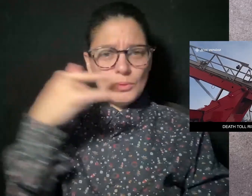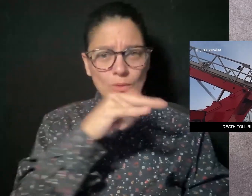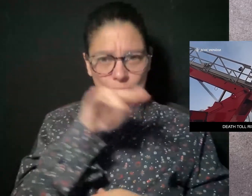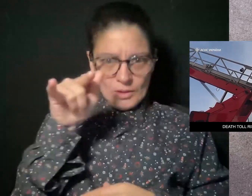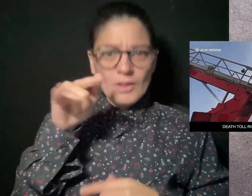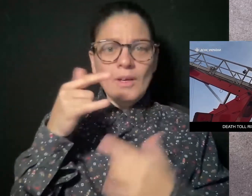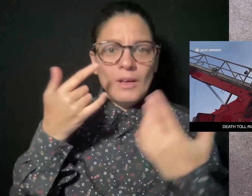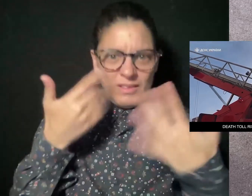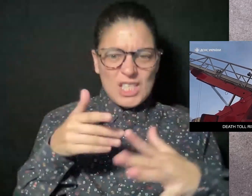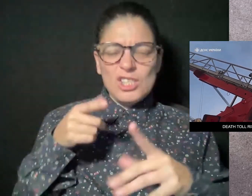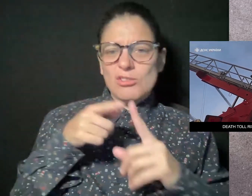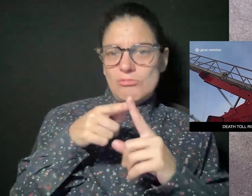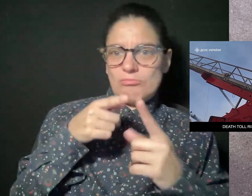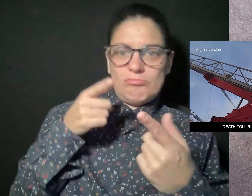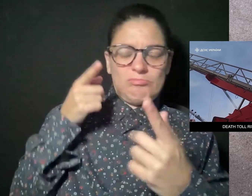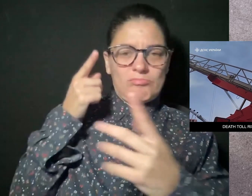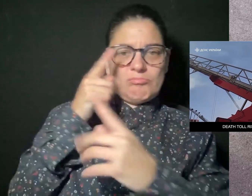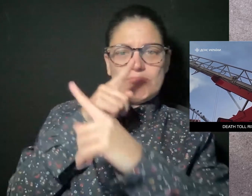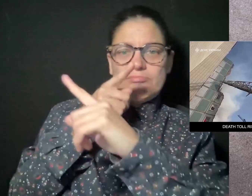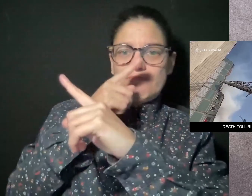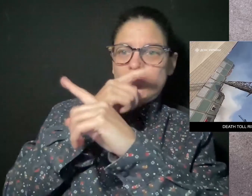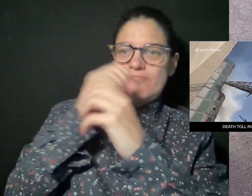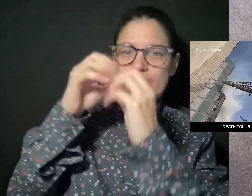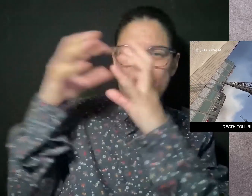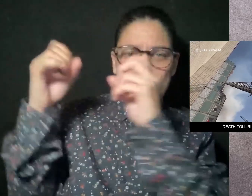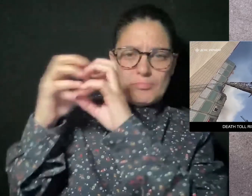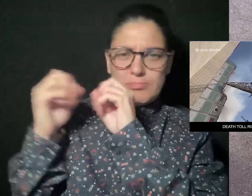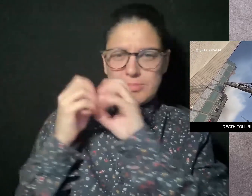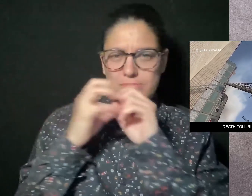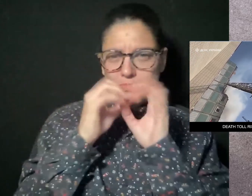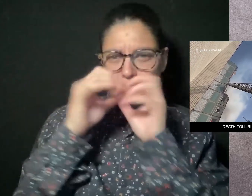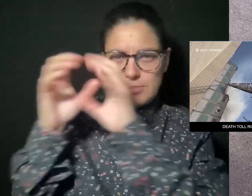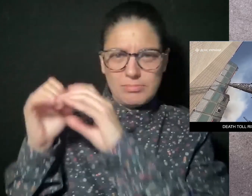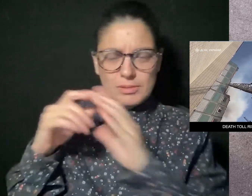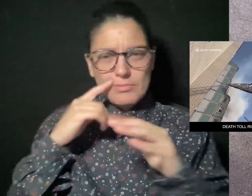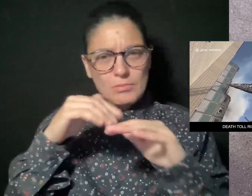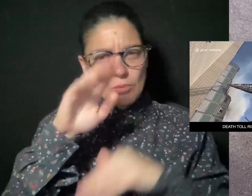officials say air defense system shot down more than a dozen missiles and drones over